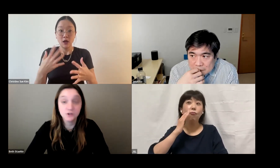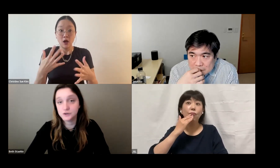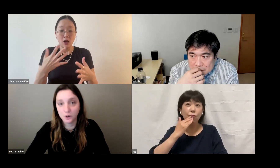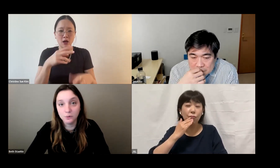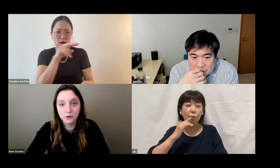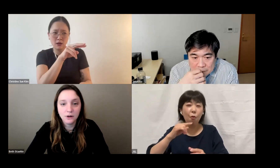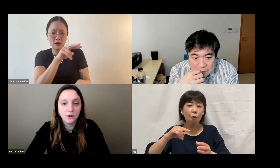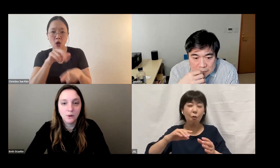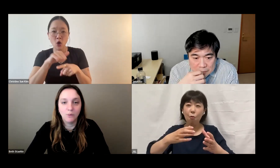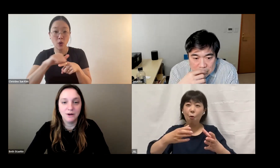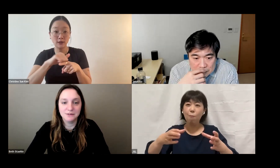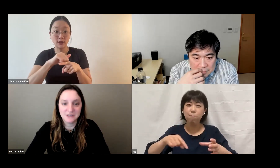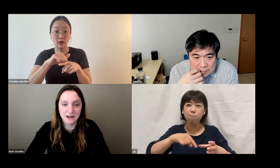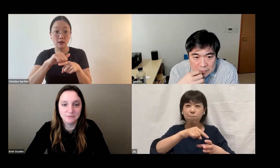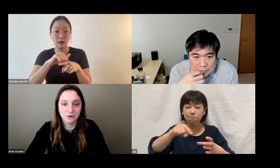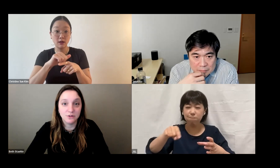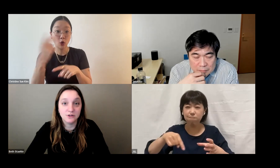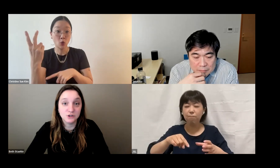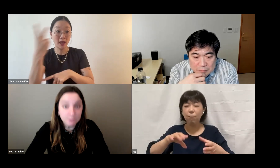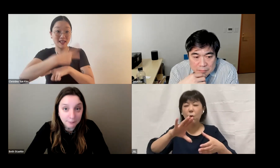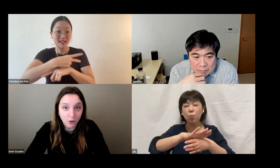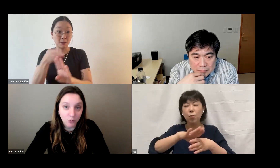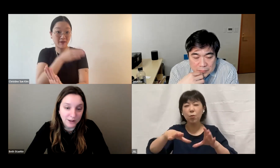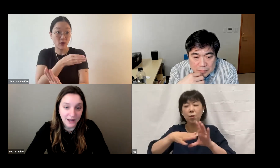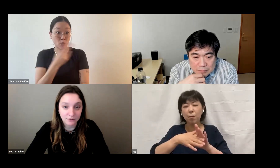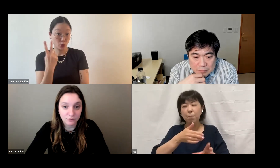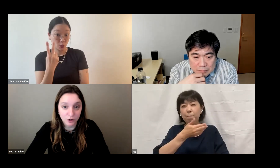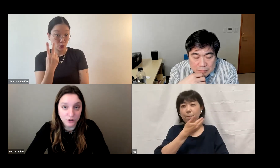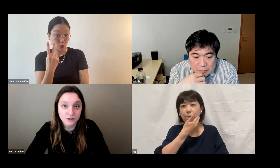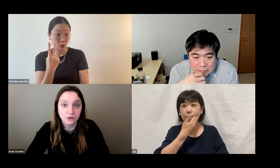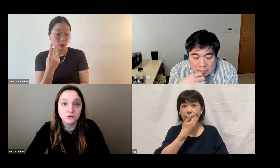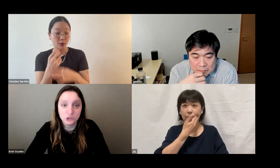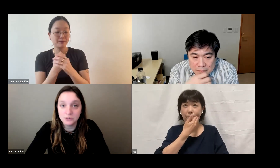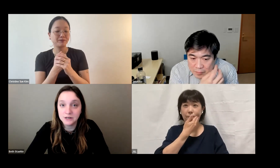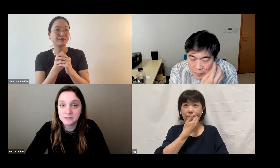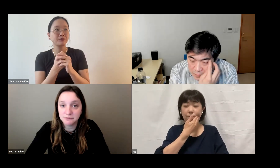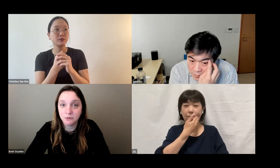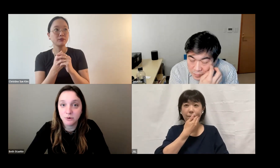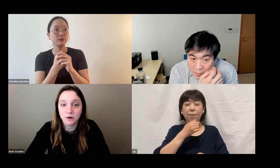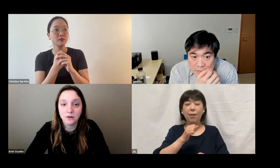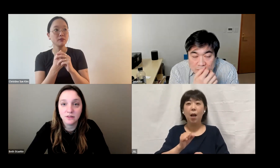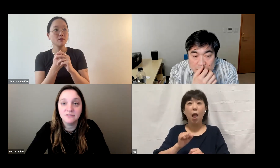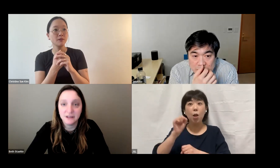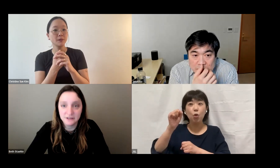So when it was time to go to the Super Bowl, we had rehearsal two days before the event